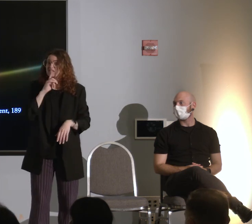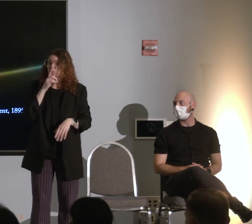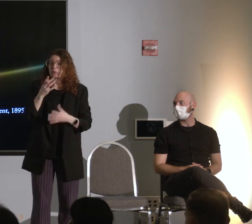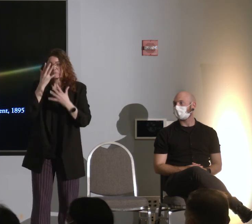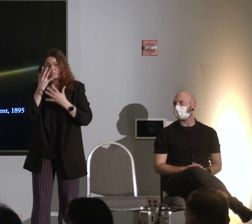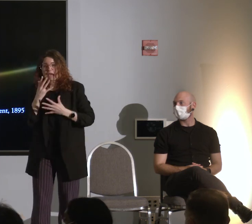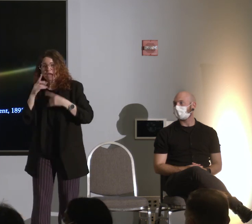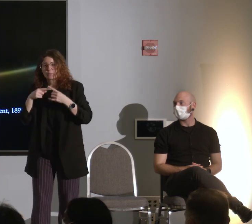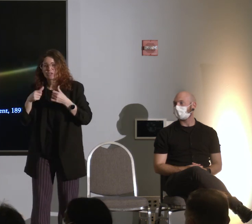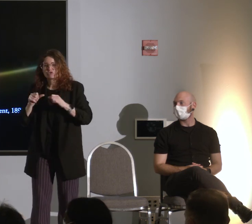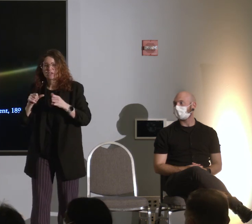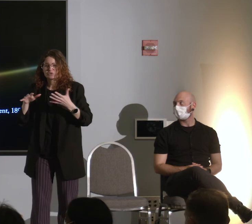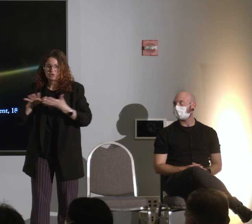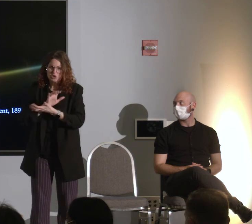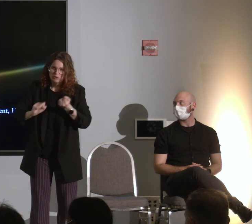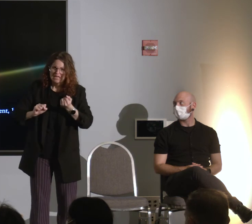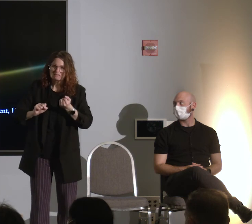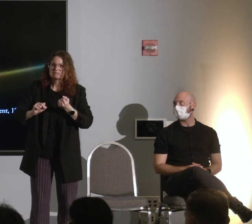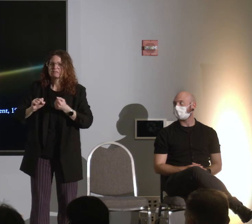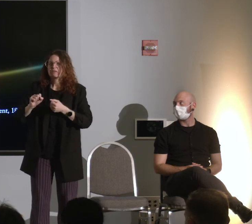erase artifacts from the past of any time.